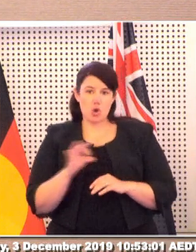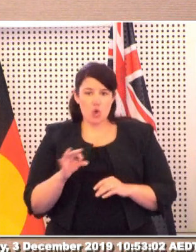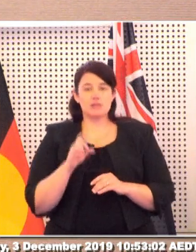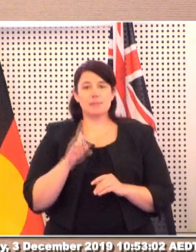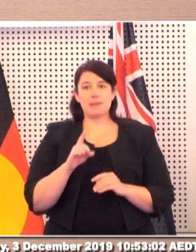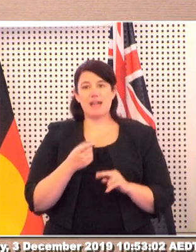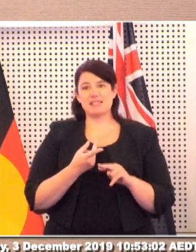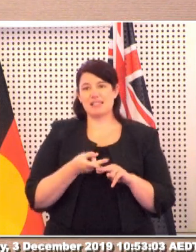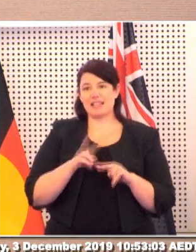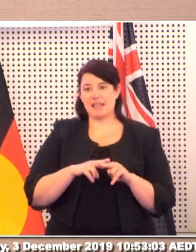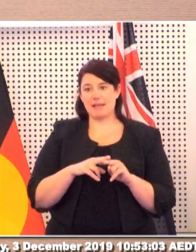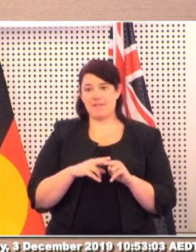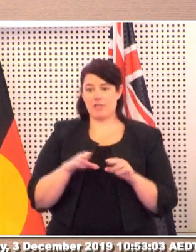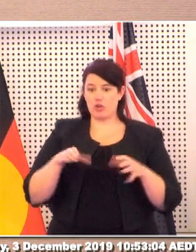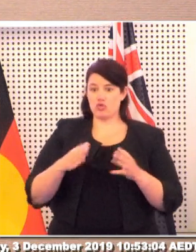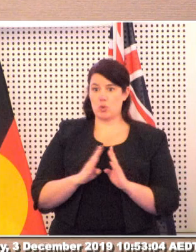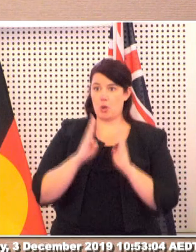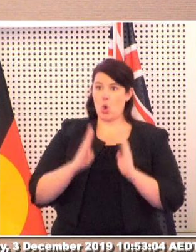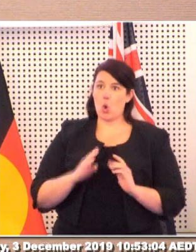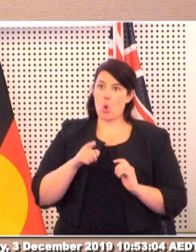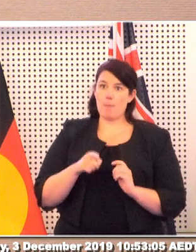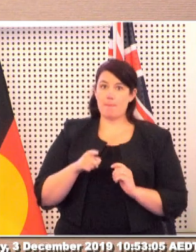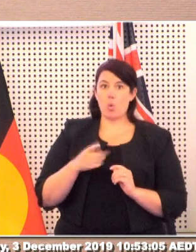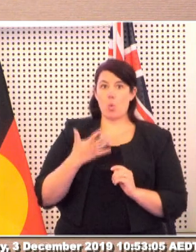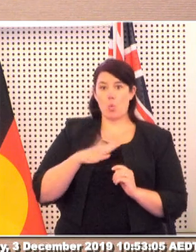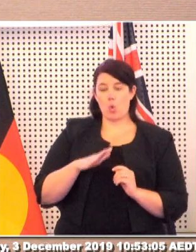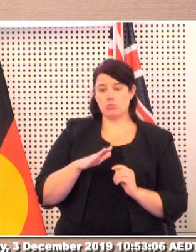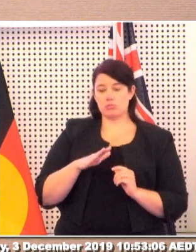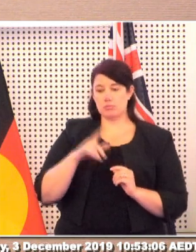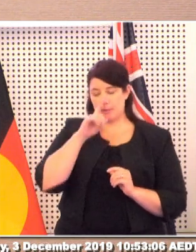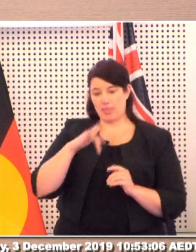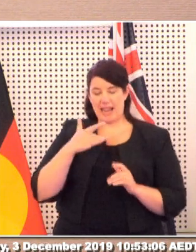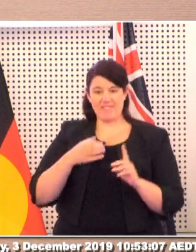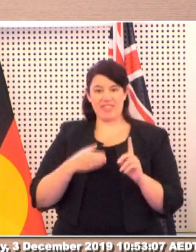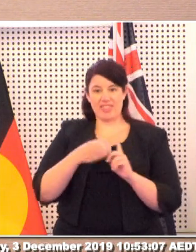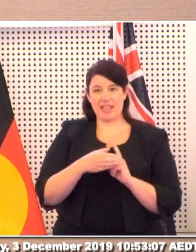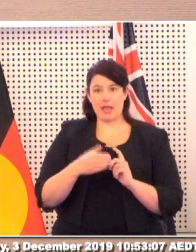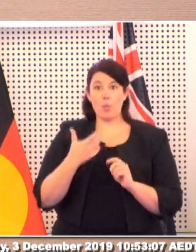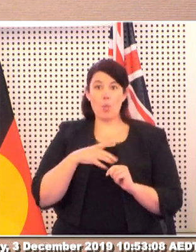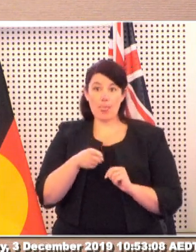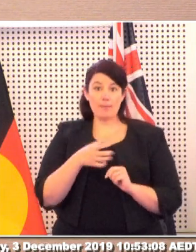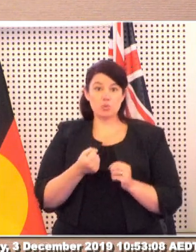people and service providers would want residents to be sexually active, to